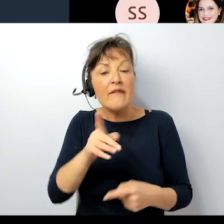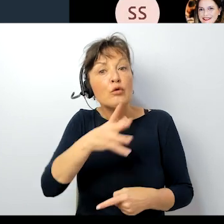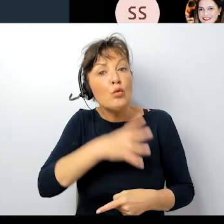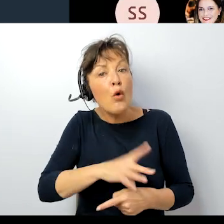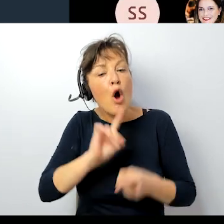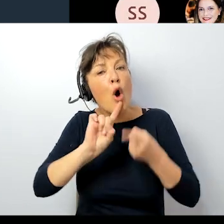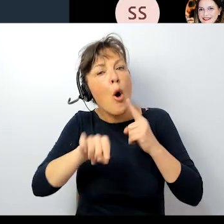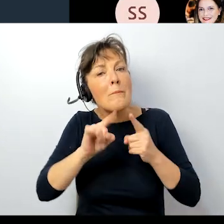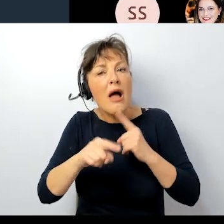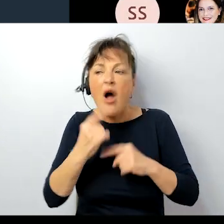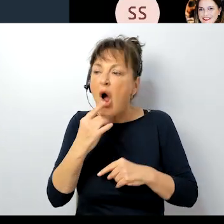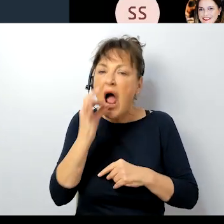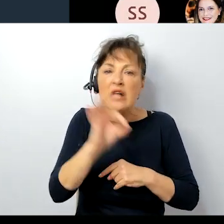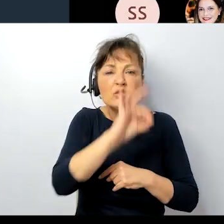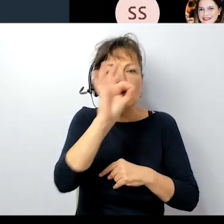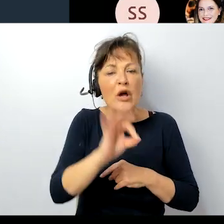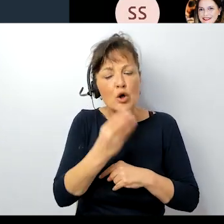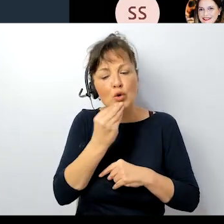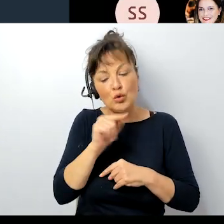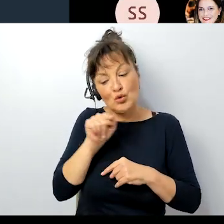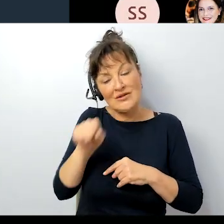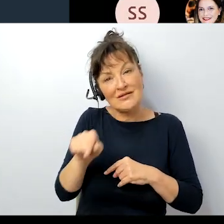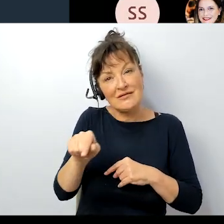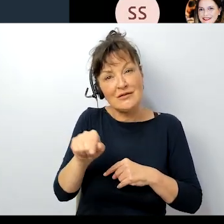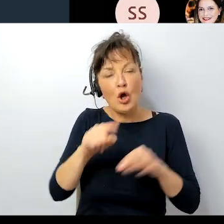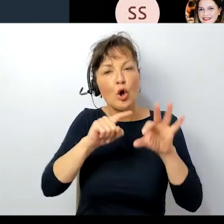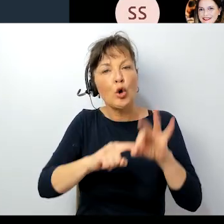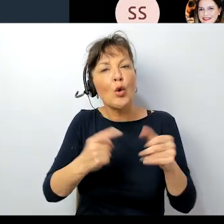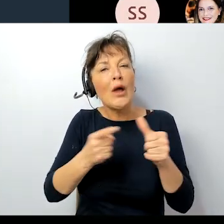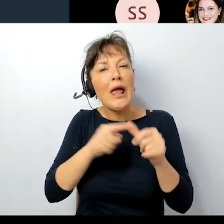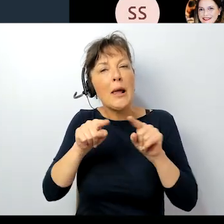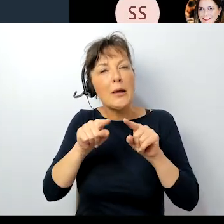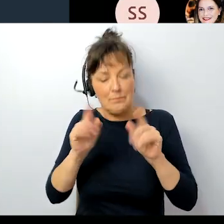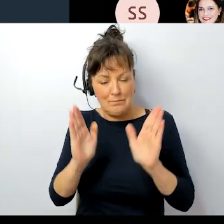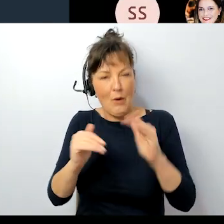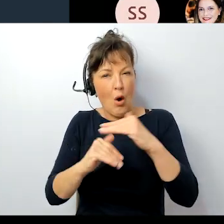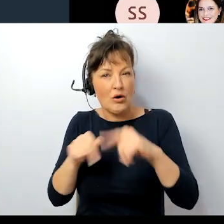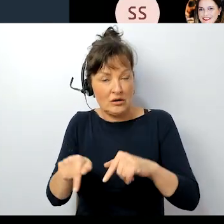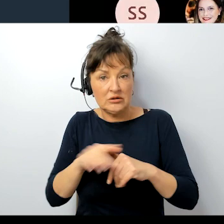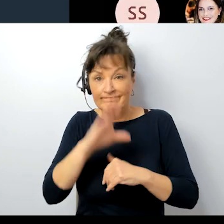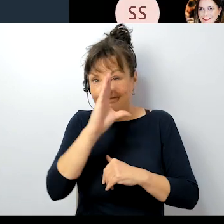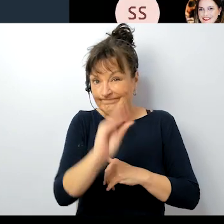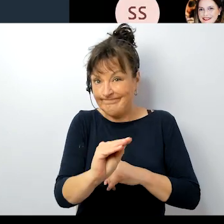you'd like to ask a question or make any comments please use the Q and A box in the right-hand side